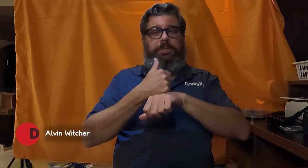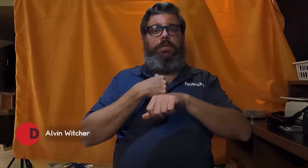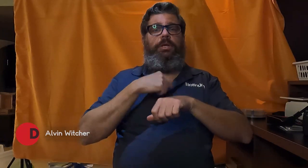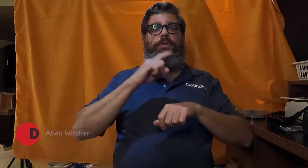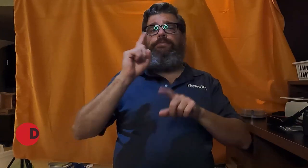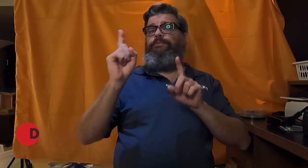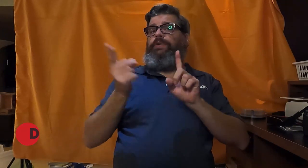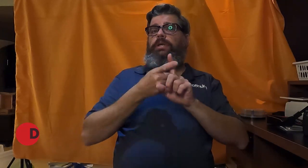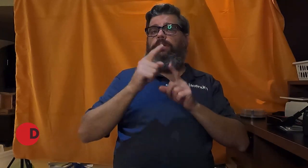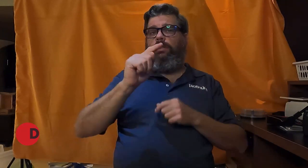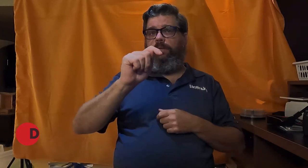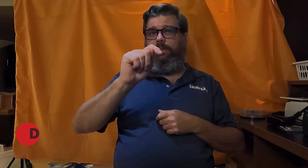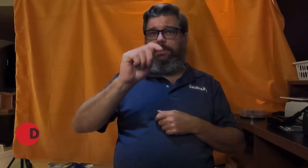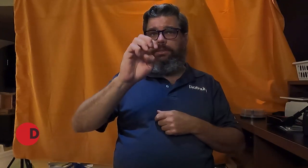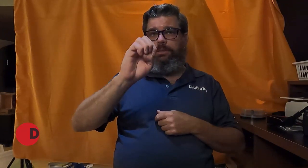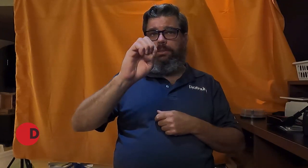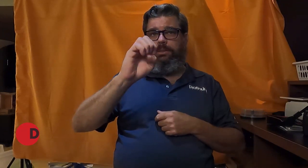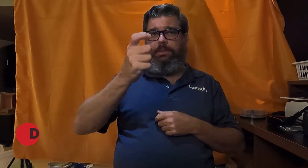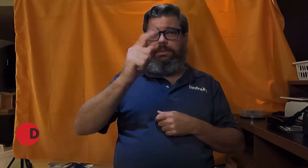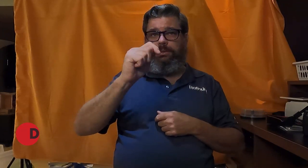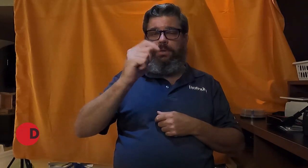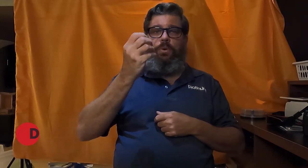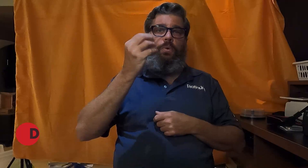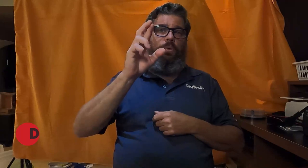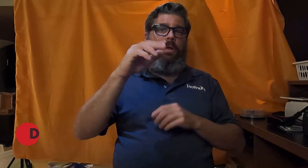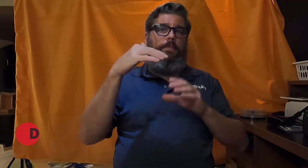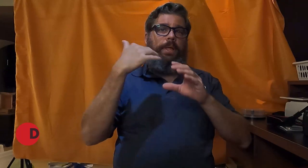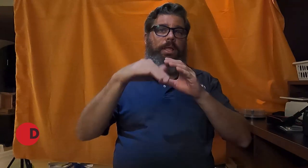I used text or email as contact.